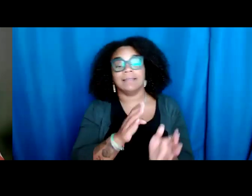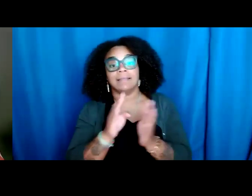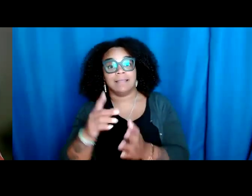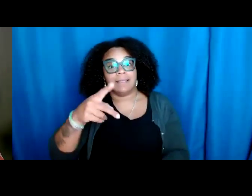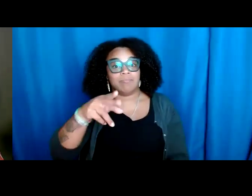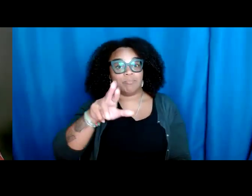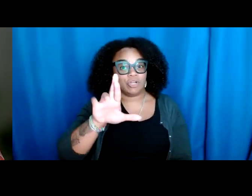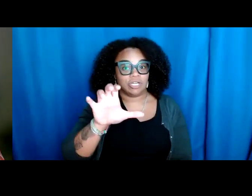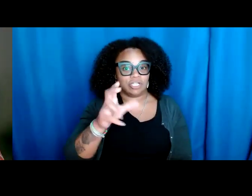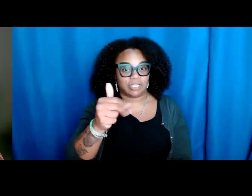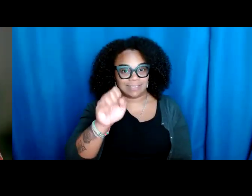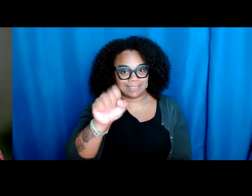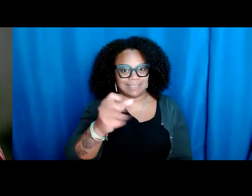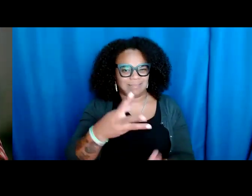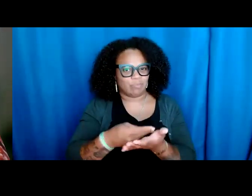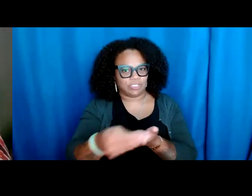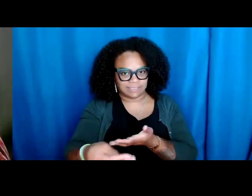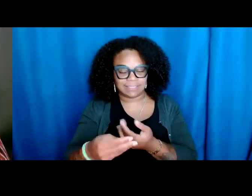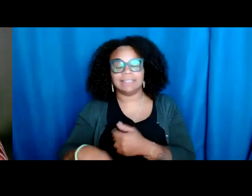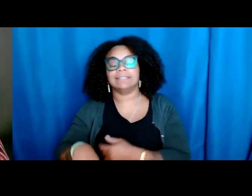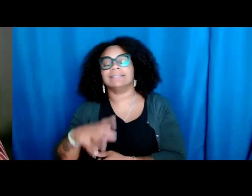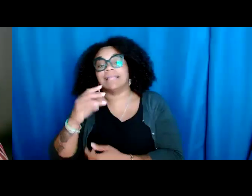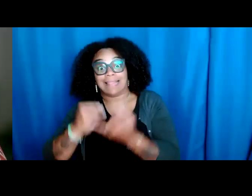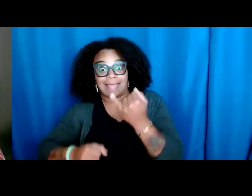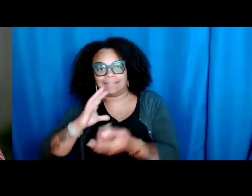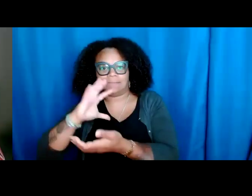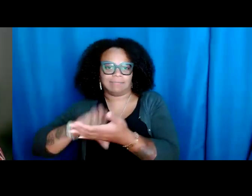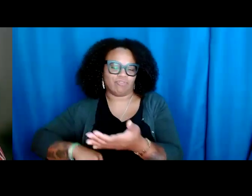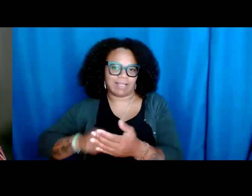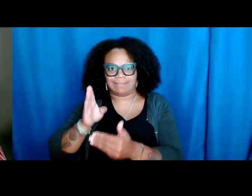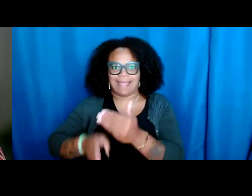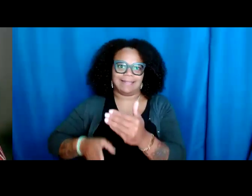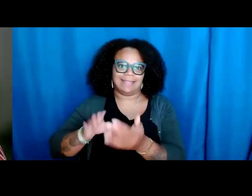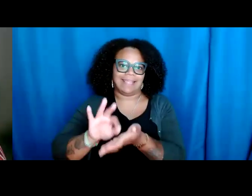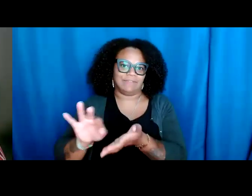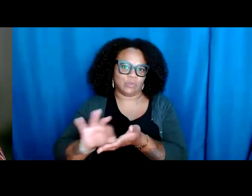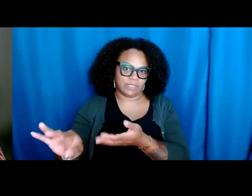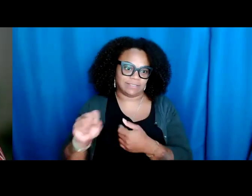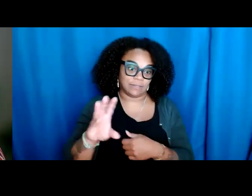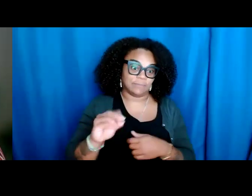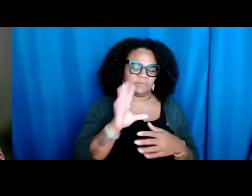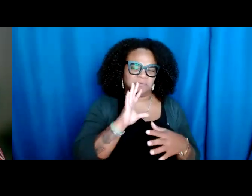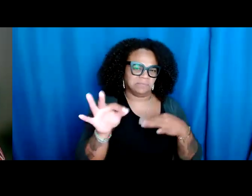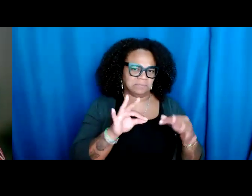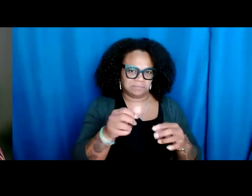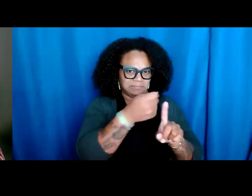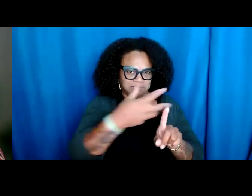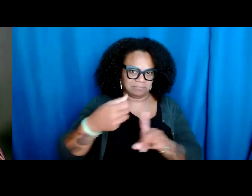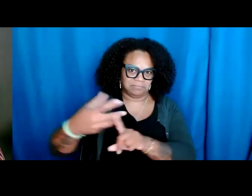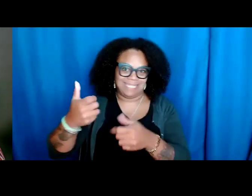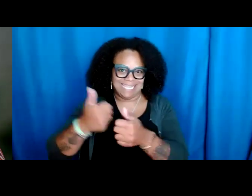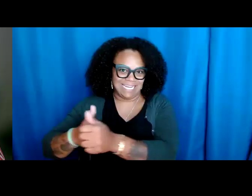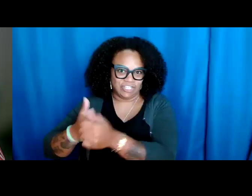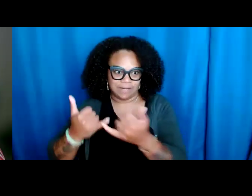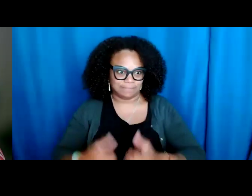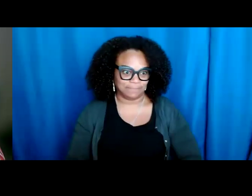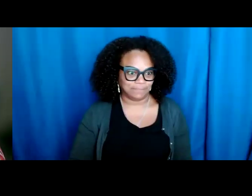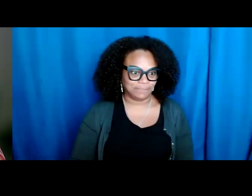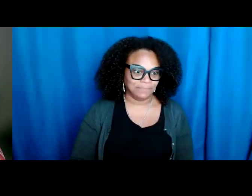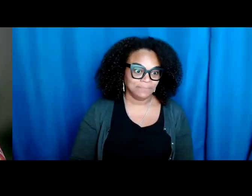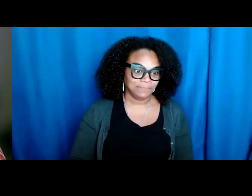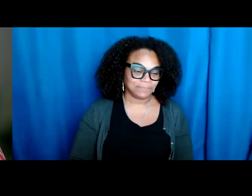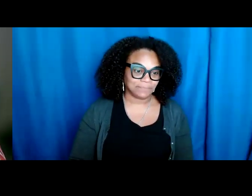and you subtract out your ending inventory. So, let's walk through this breakdown.